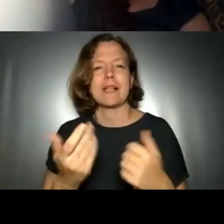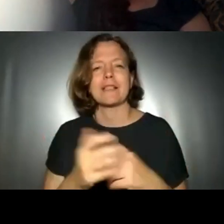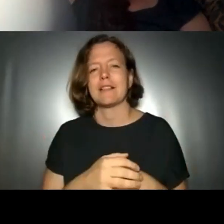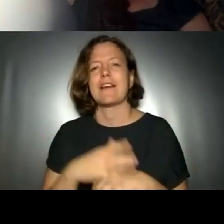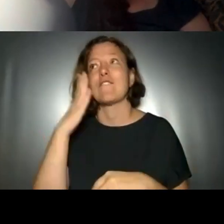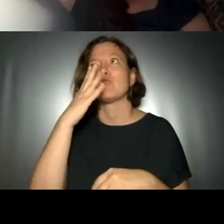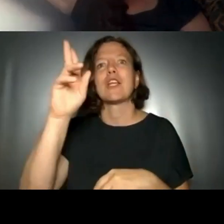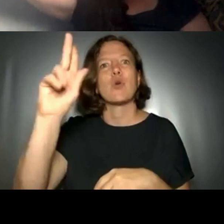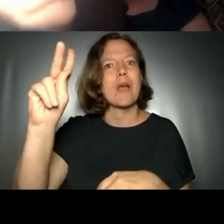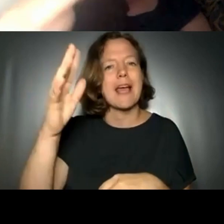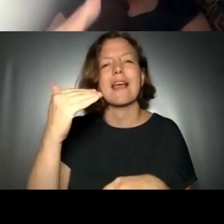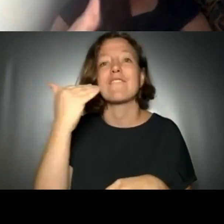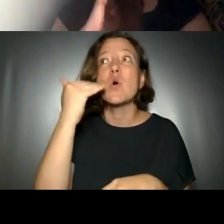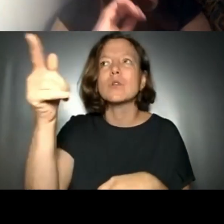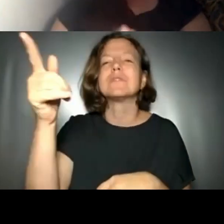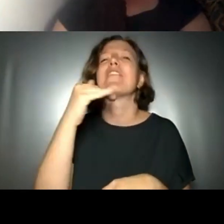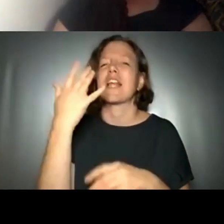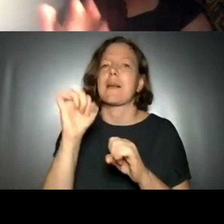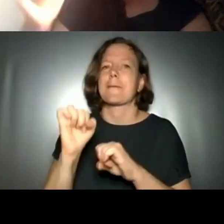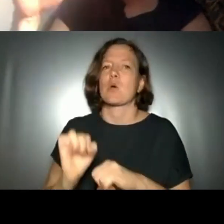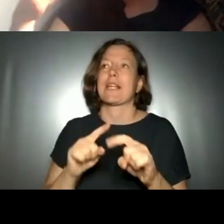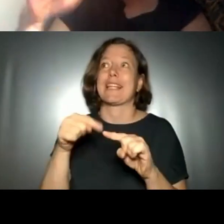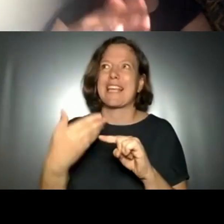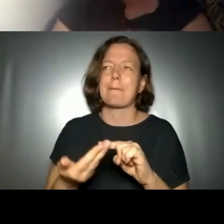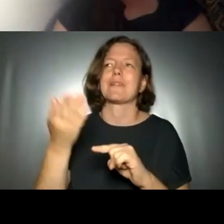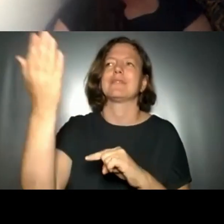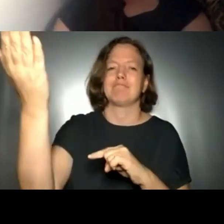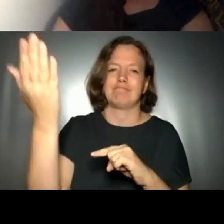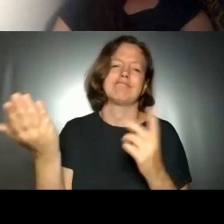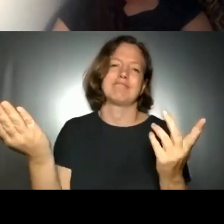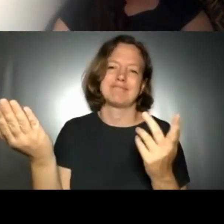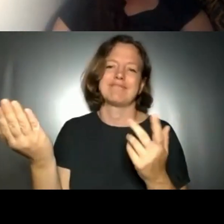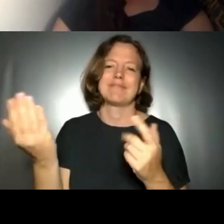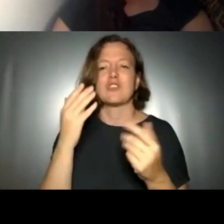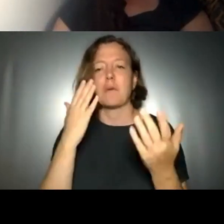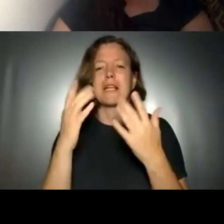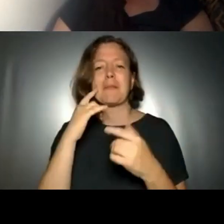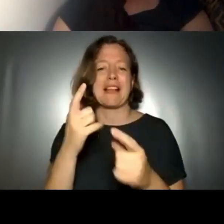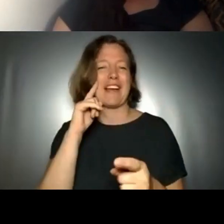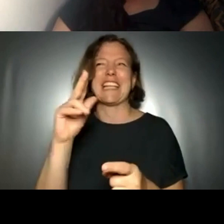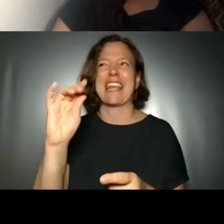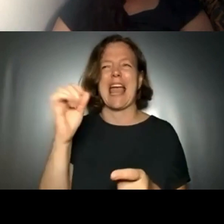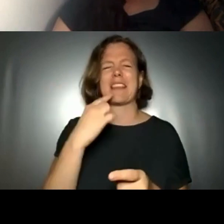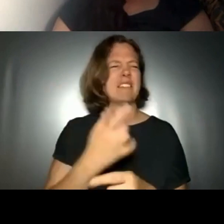there are many, many opportunities. I'm sure that's not necessarily as true as I think it is, Kate. But then I feel like